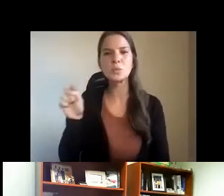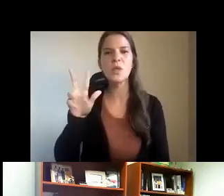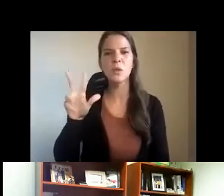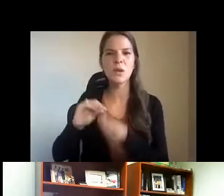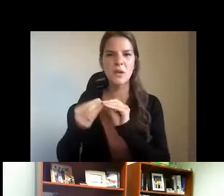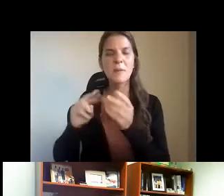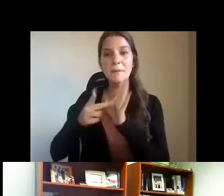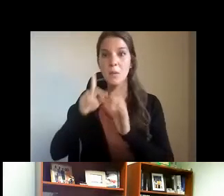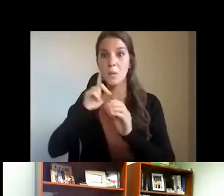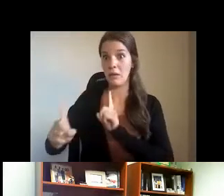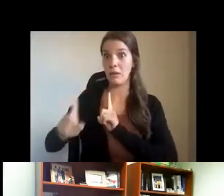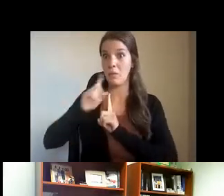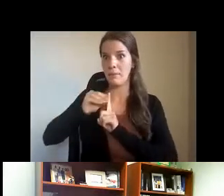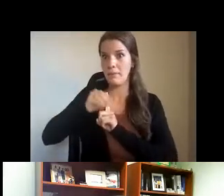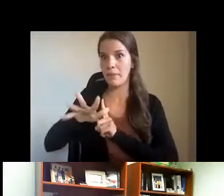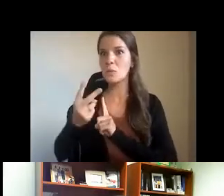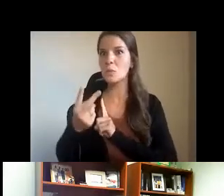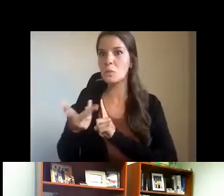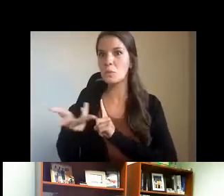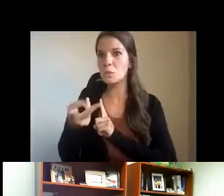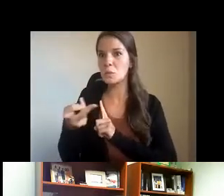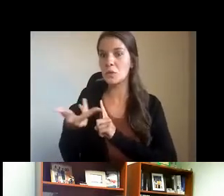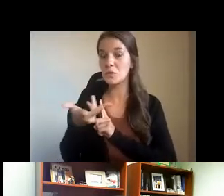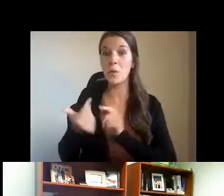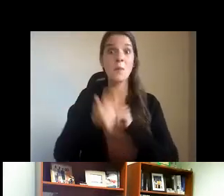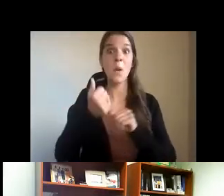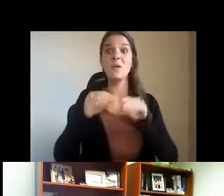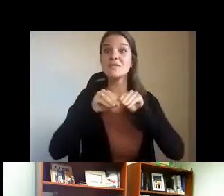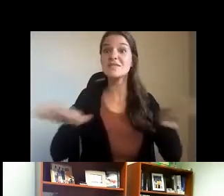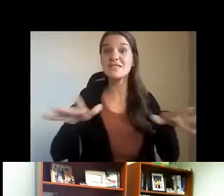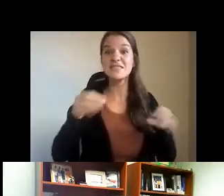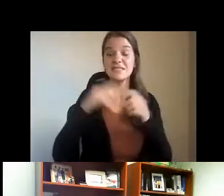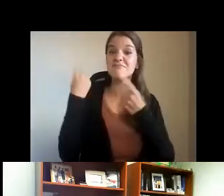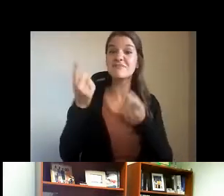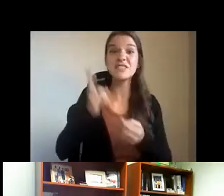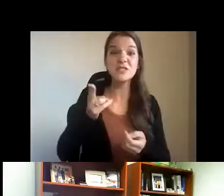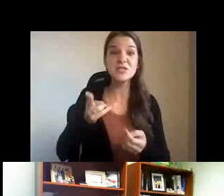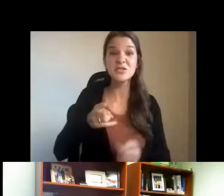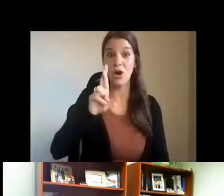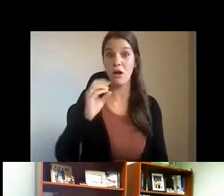The most infectious virus in human history is actually measles which has an R naught of 18.